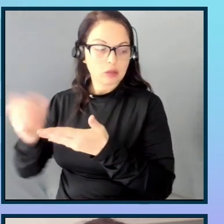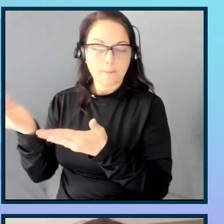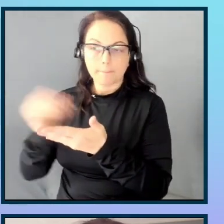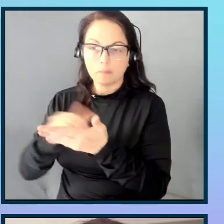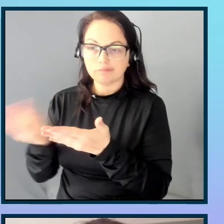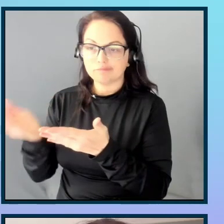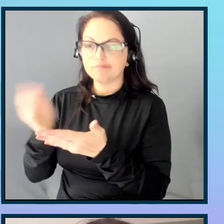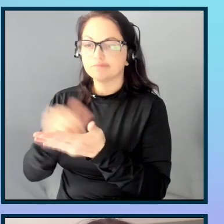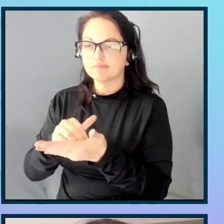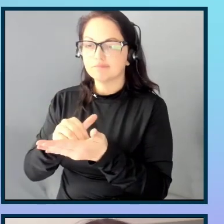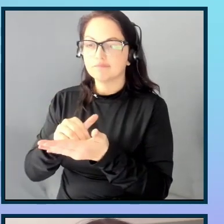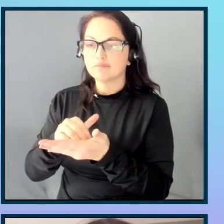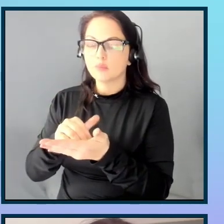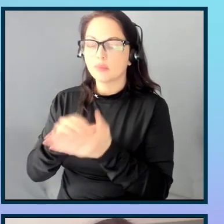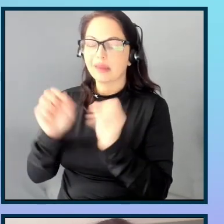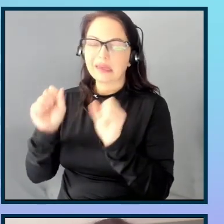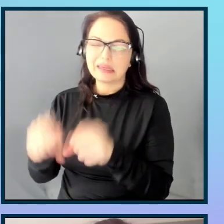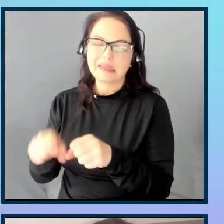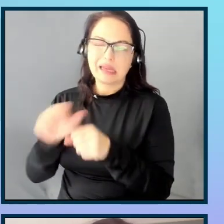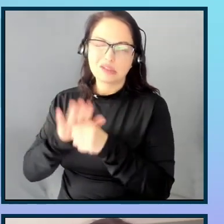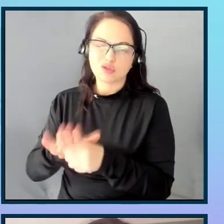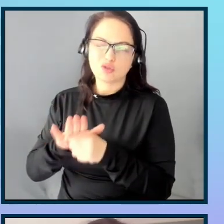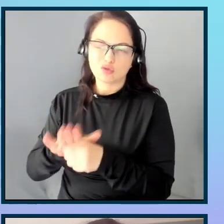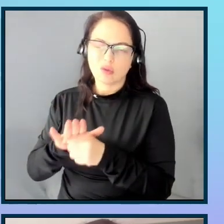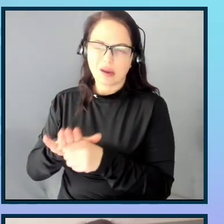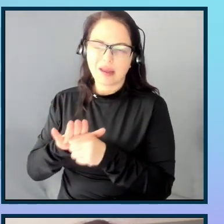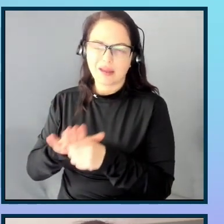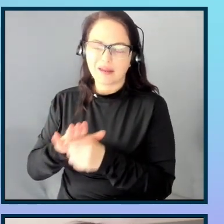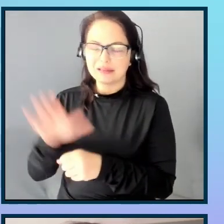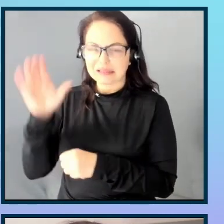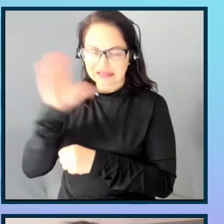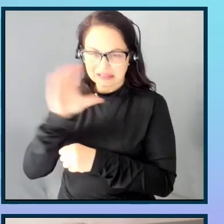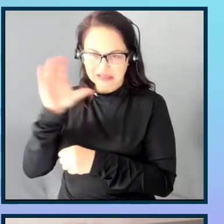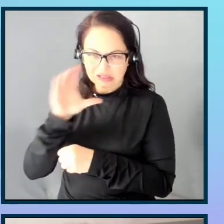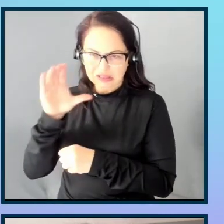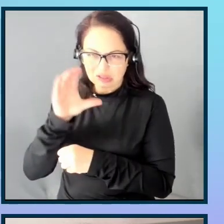cognitive loads to something that's often, already fairly complicated.